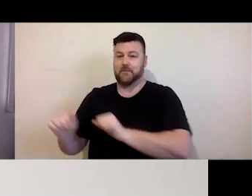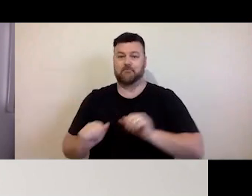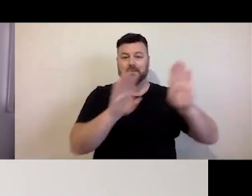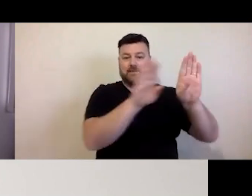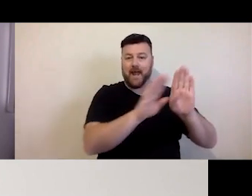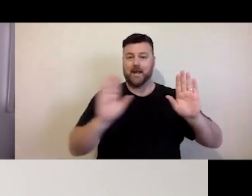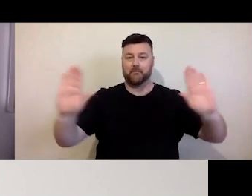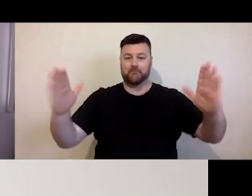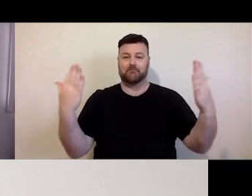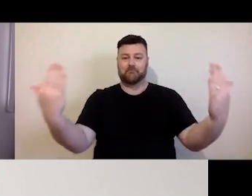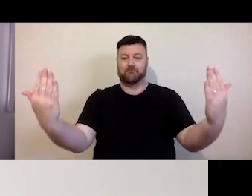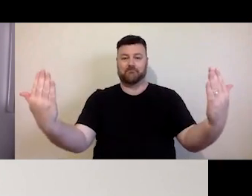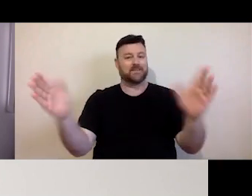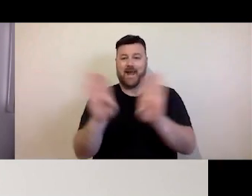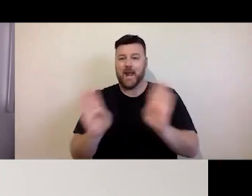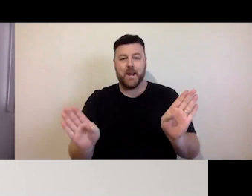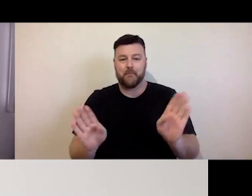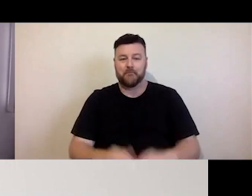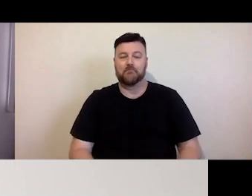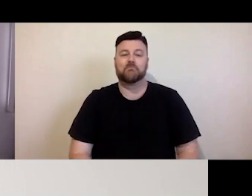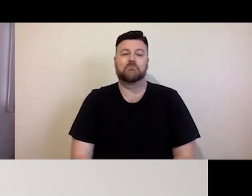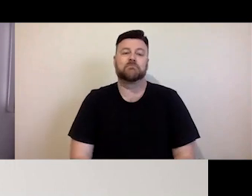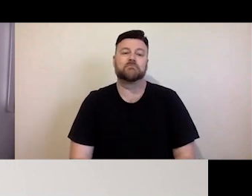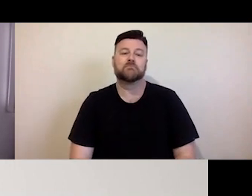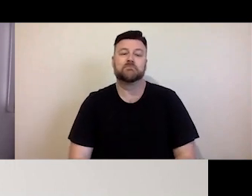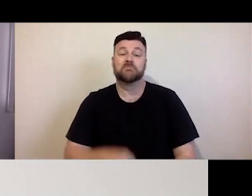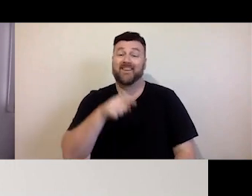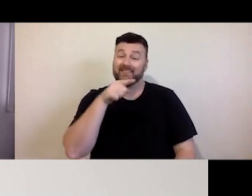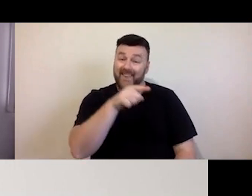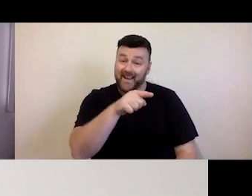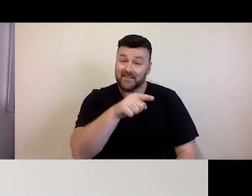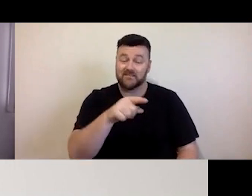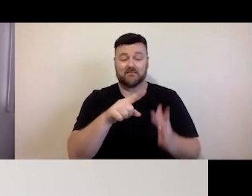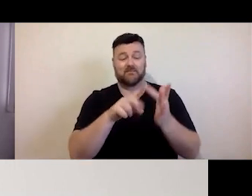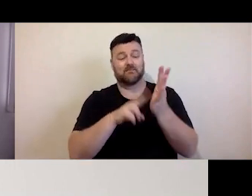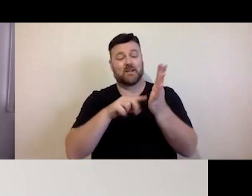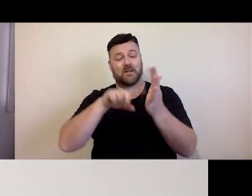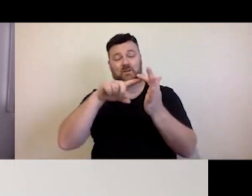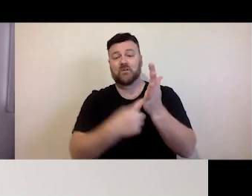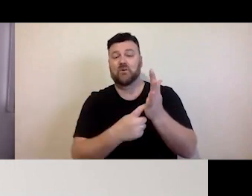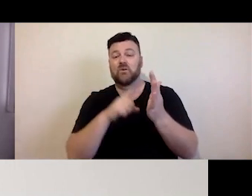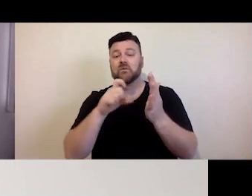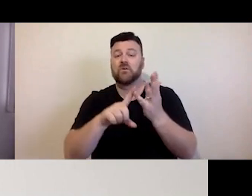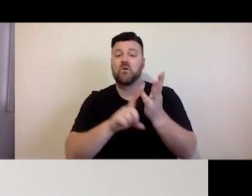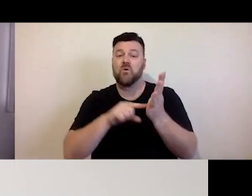And this is the final image of the Intercultural framework.